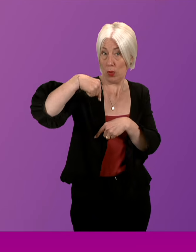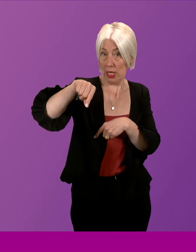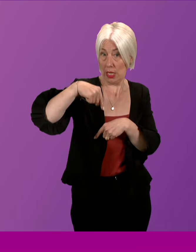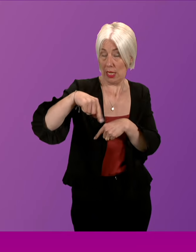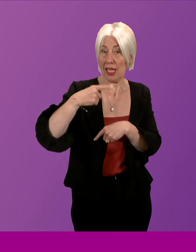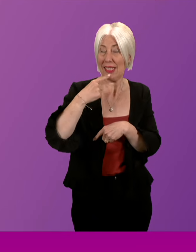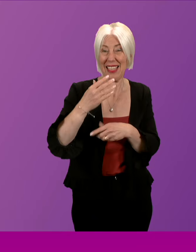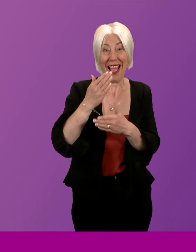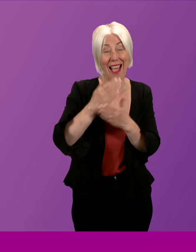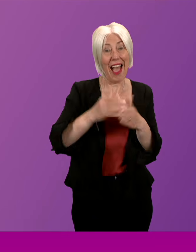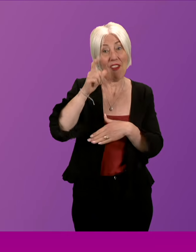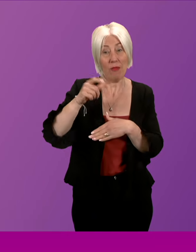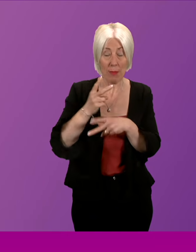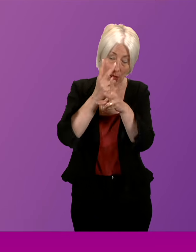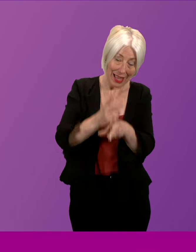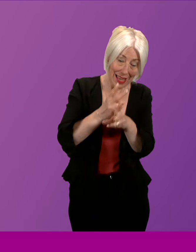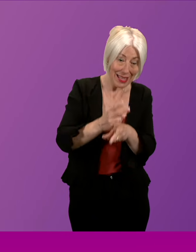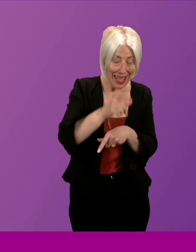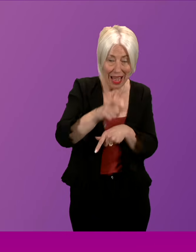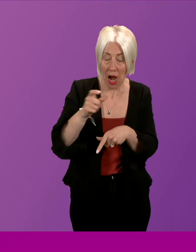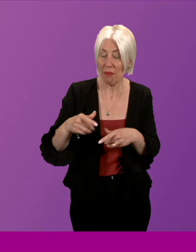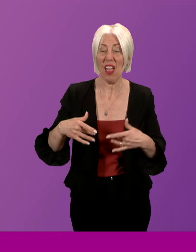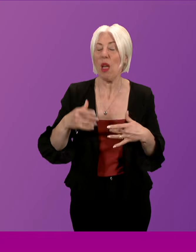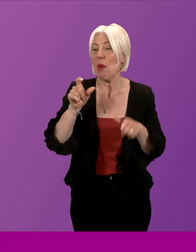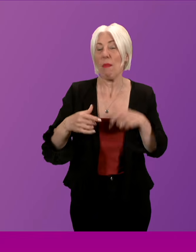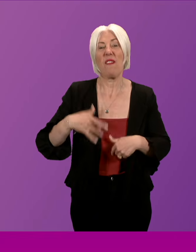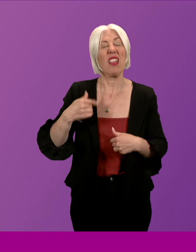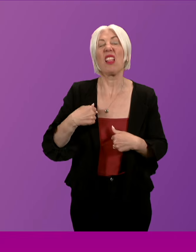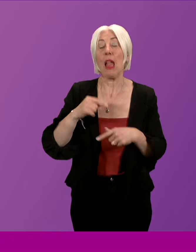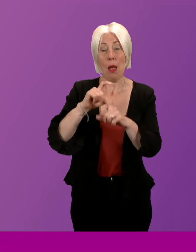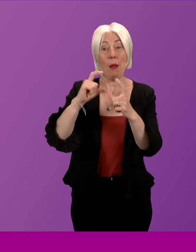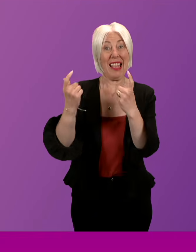half of carers in Scotland do not feel that their communities are carer friendly.